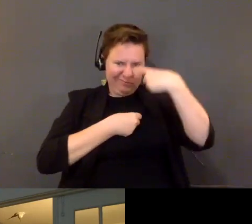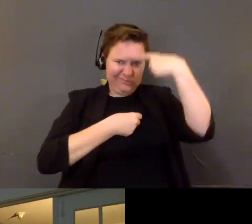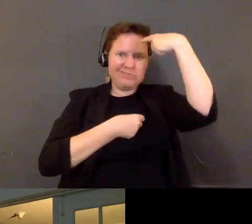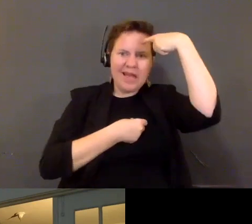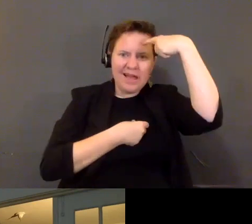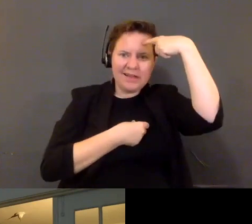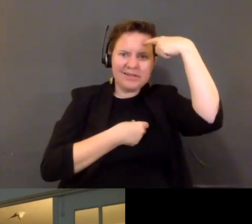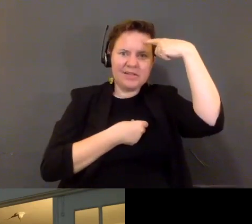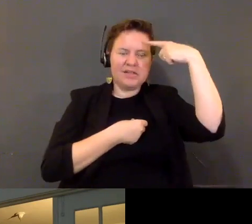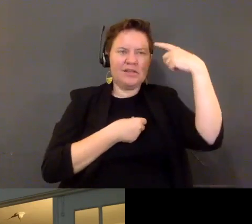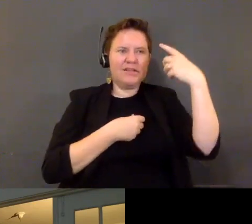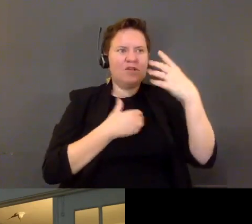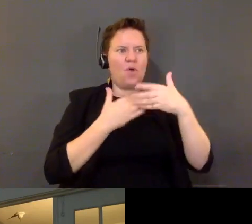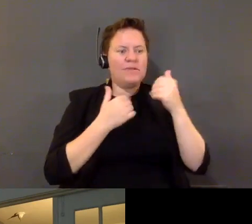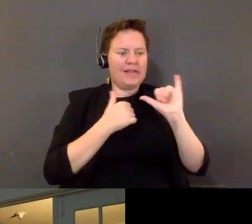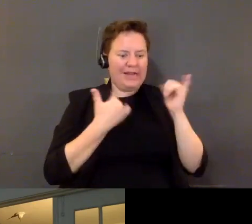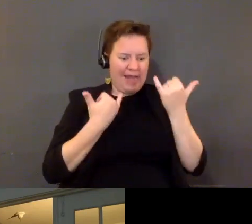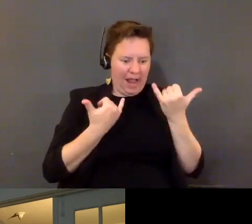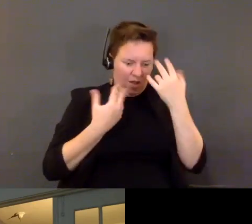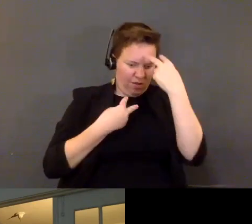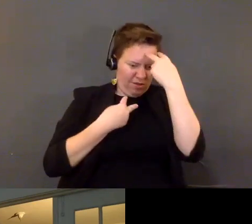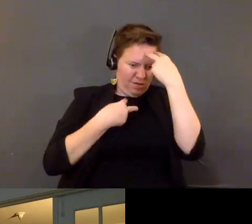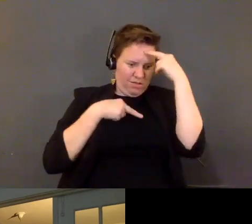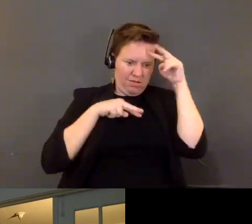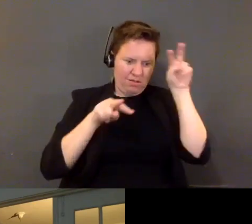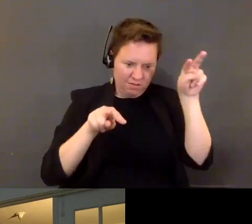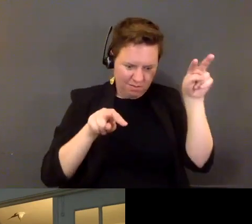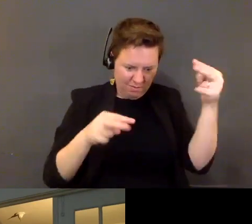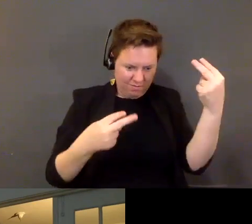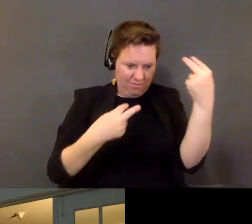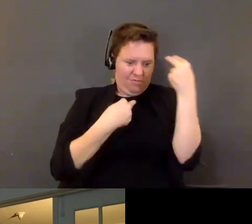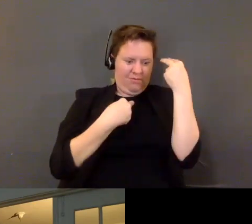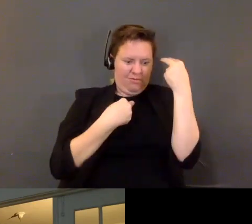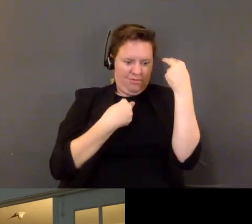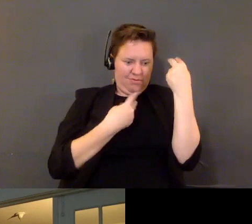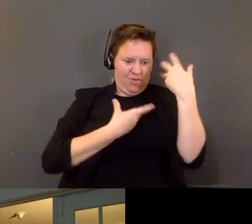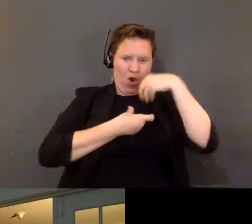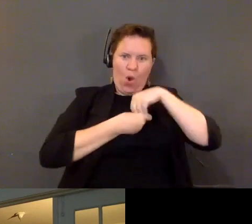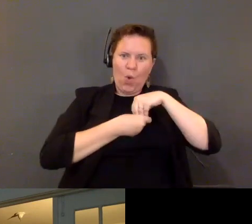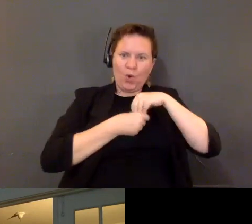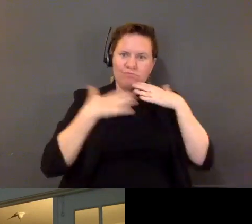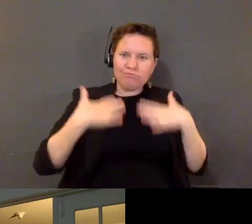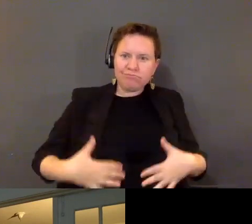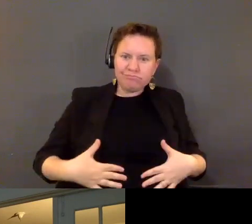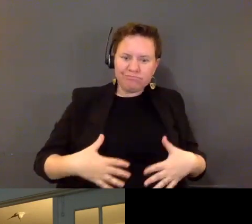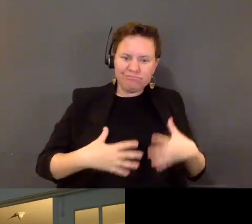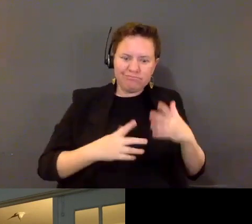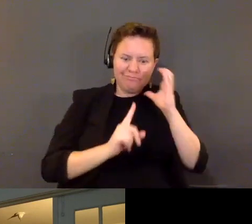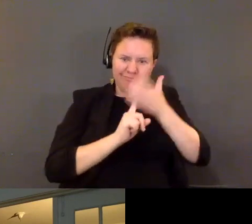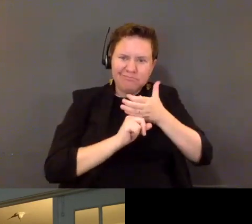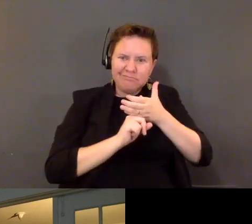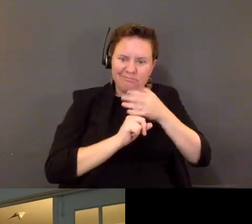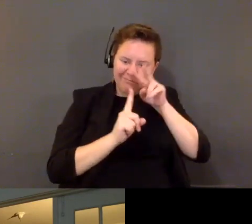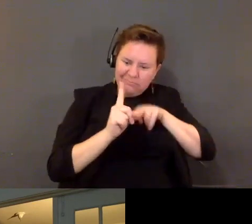it's almost as though you're now looking inside of your own being and allowing us to inhabit